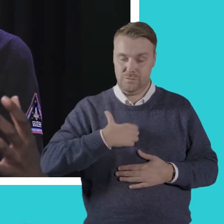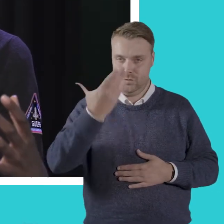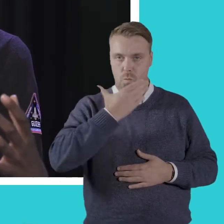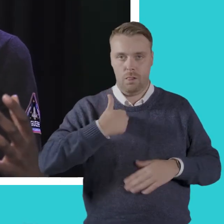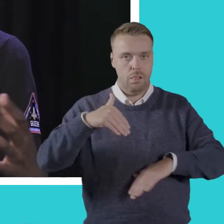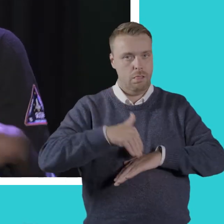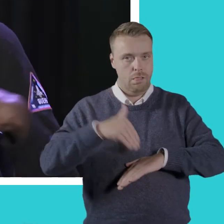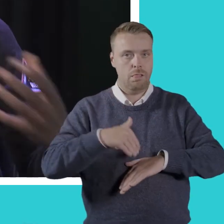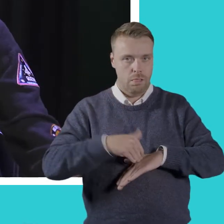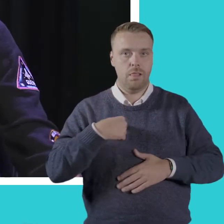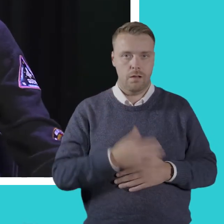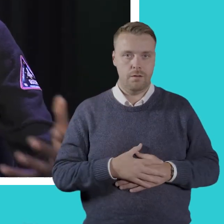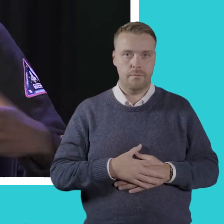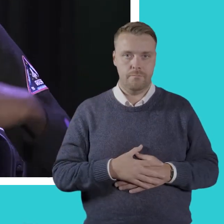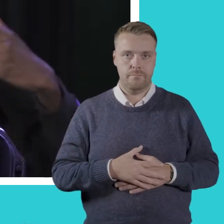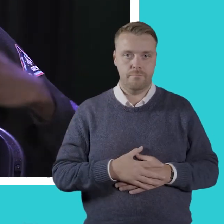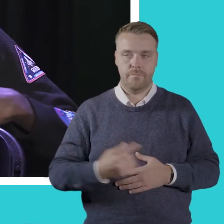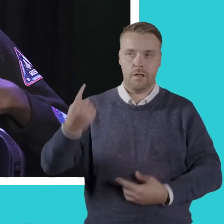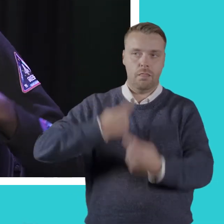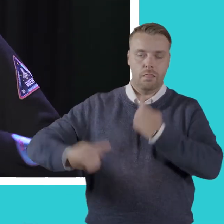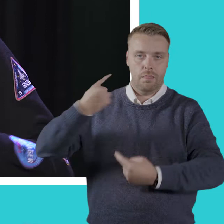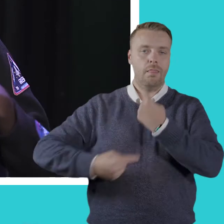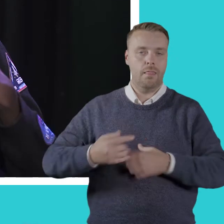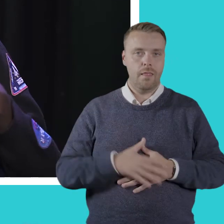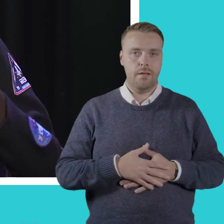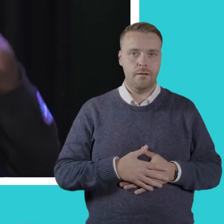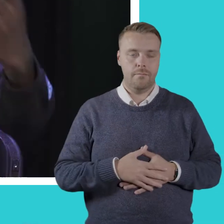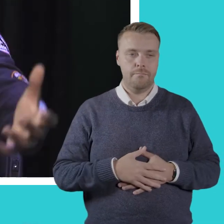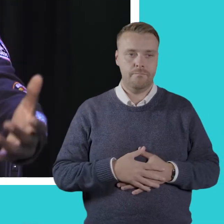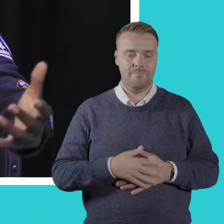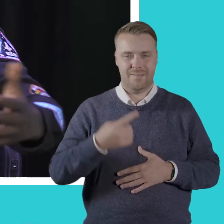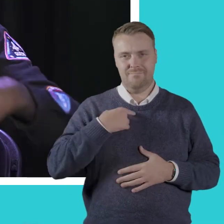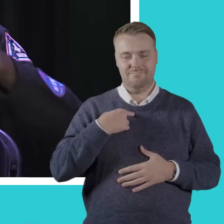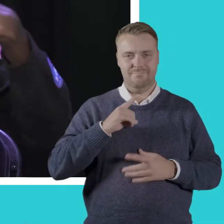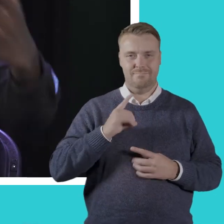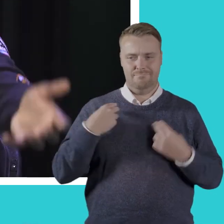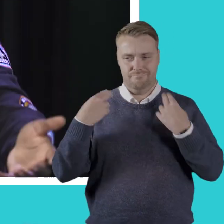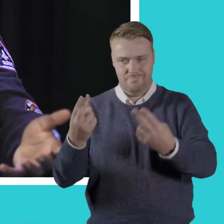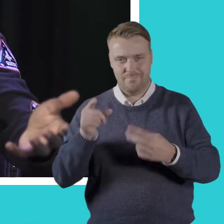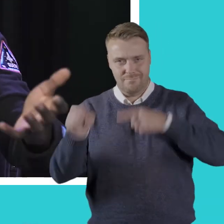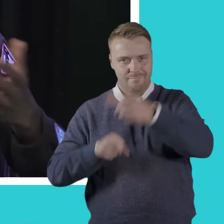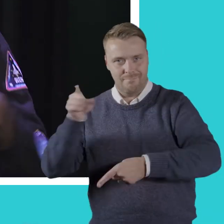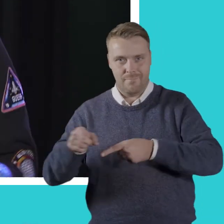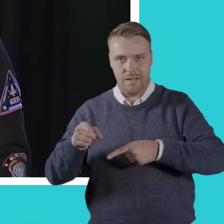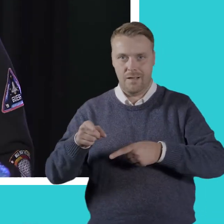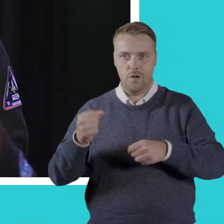And I get cussed quite a lot so i'd have to obviously say oh I cussed them back and obviously i'd do it worse so that it wouldn't come back. But then I got